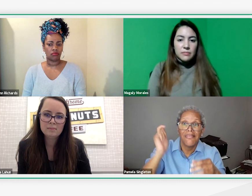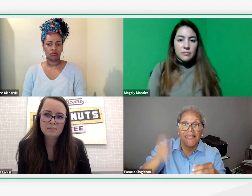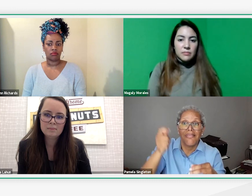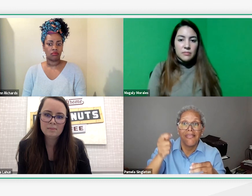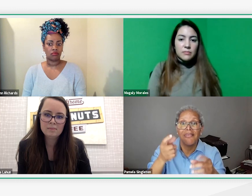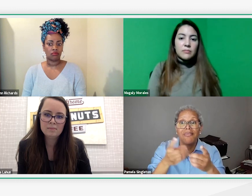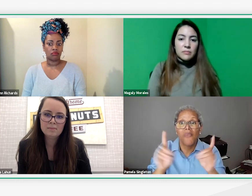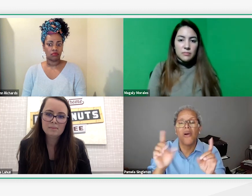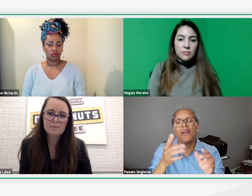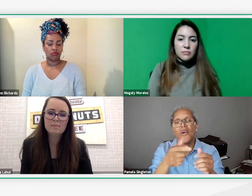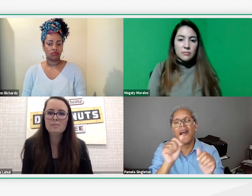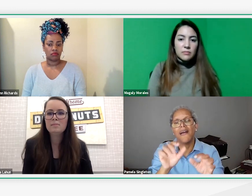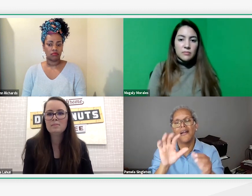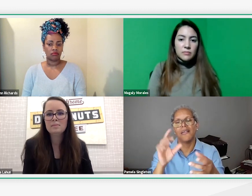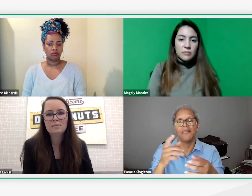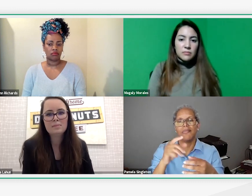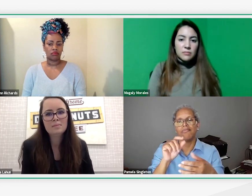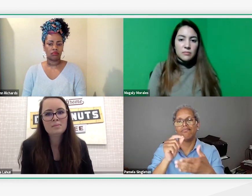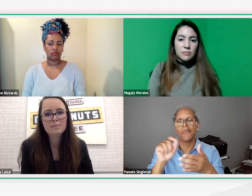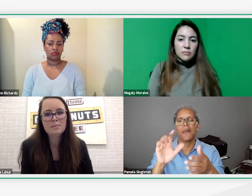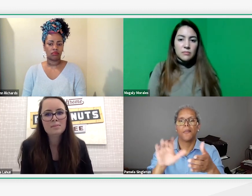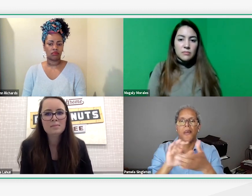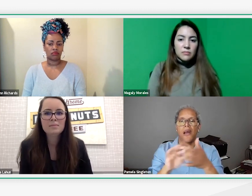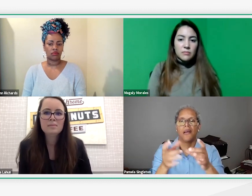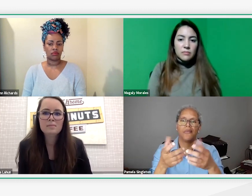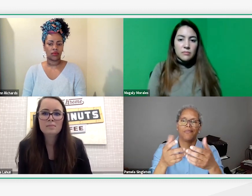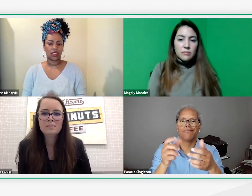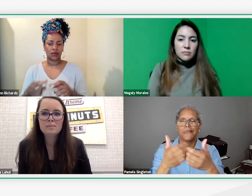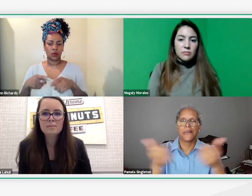unless you are separated. Then, you can do married filing separate.